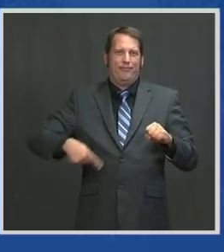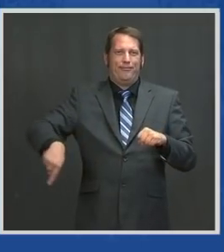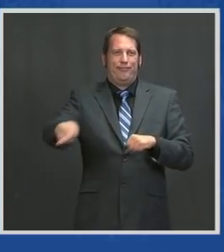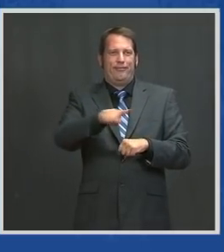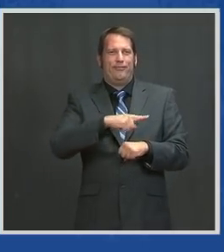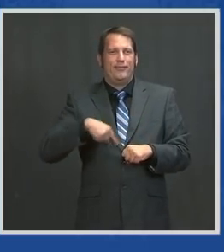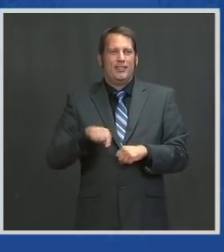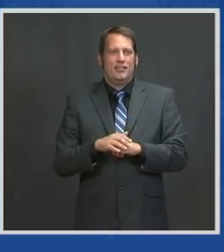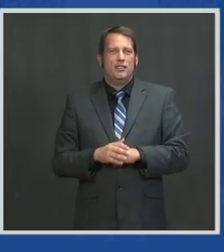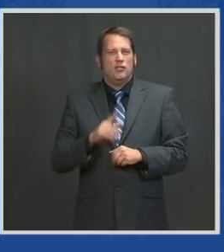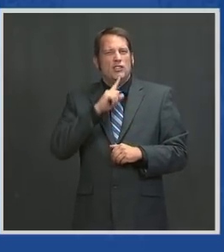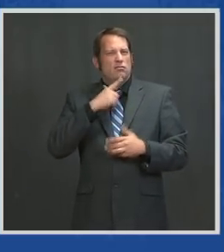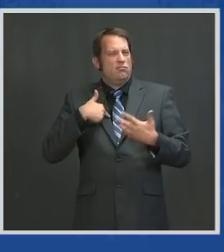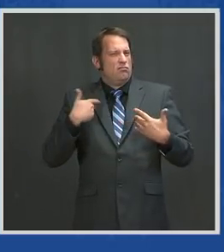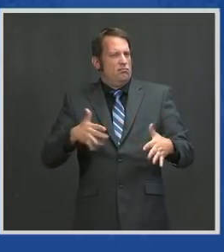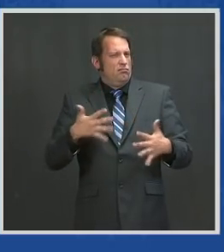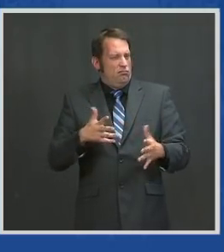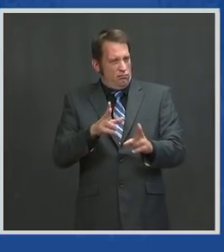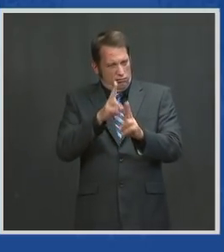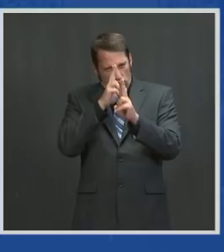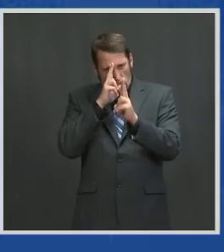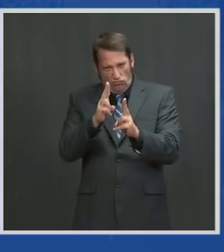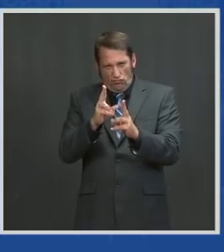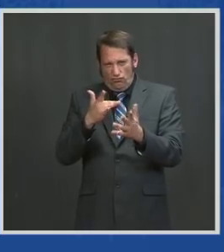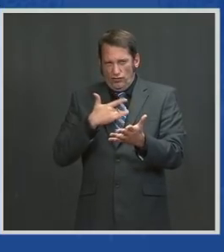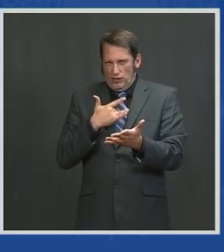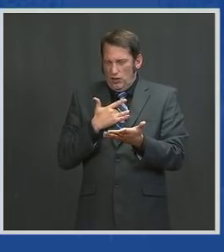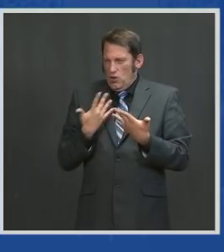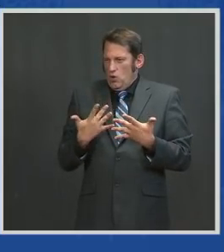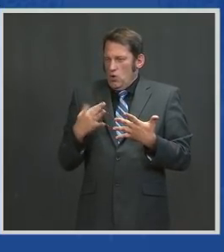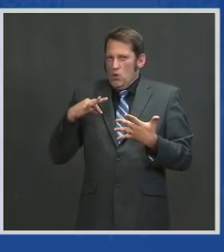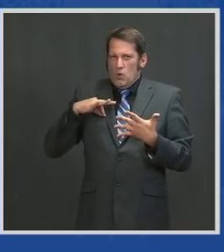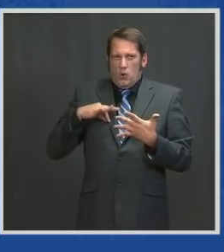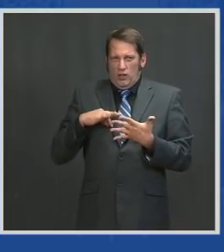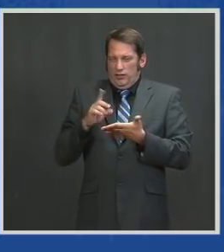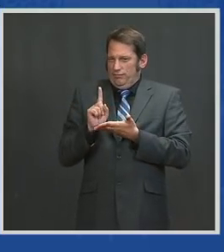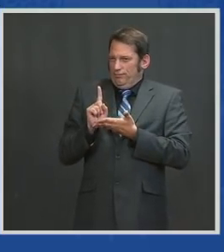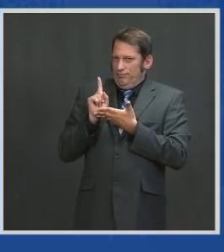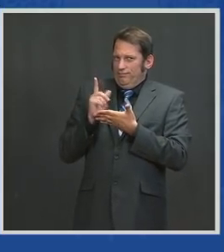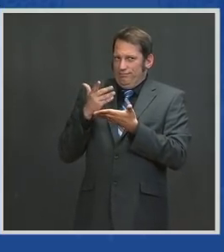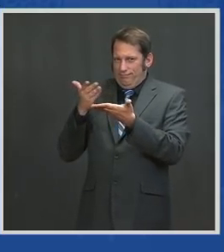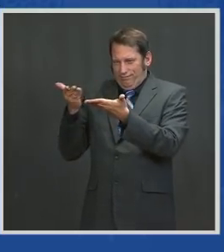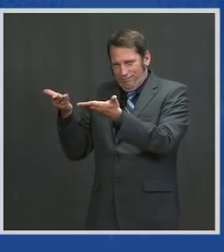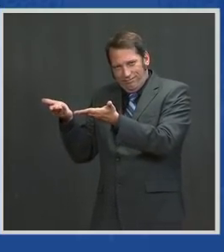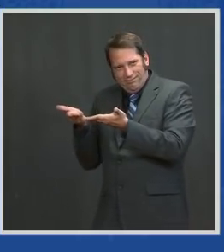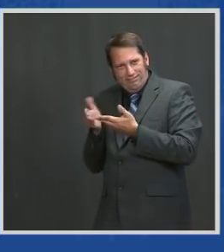to introduce a real advocate for our nation's true heroes and a long -- and as long as she adopts